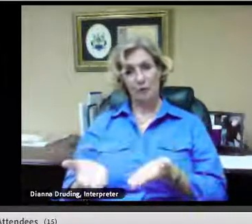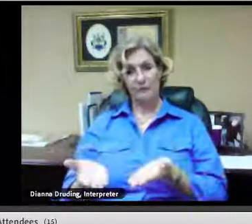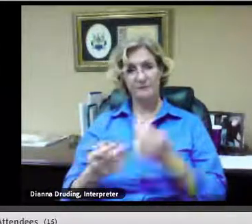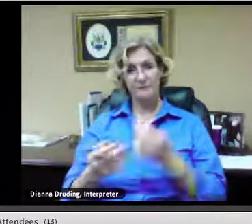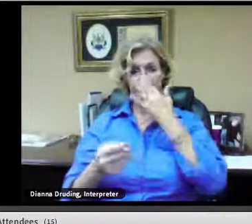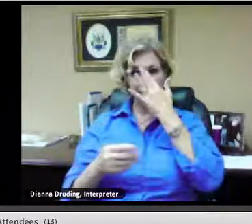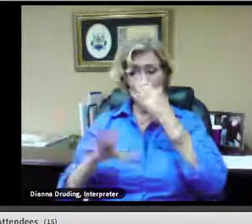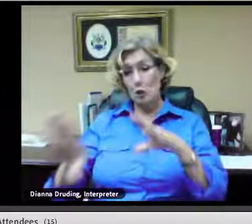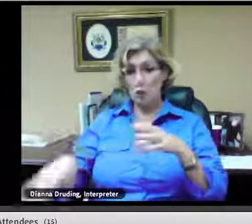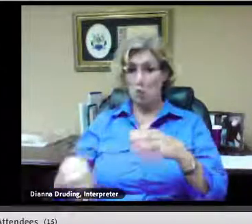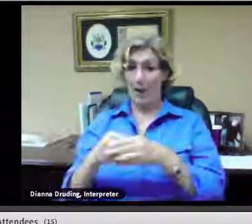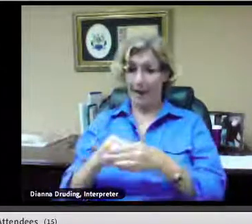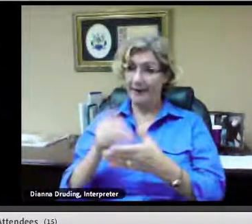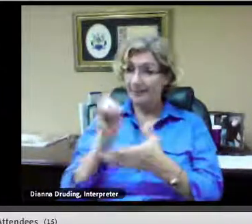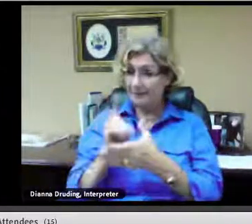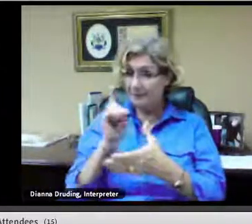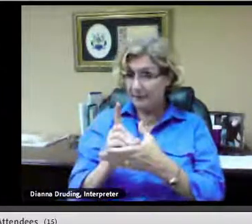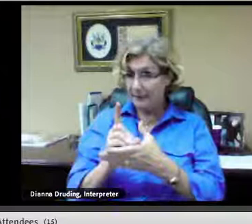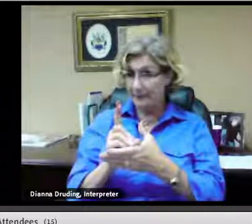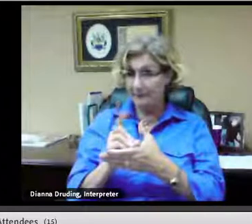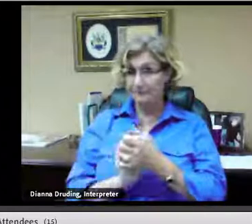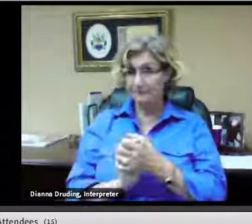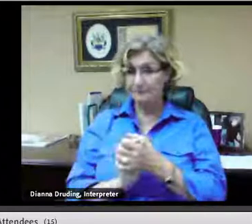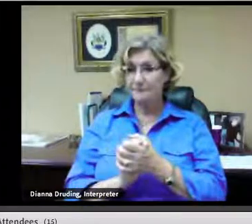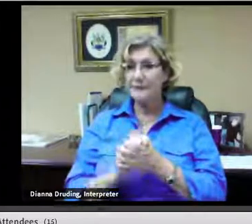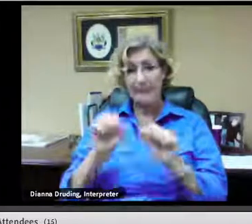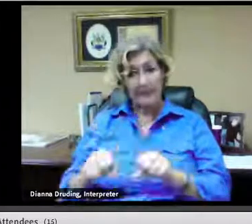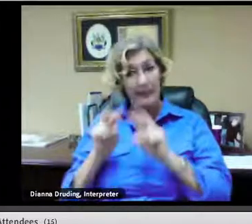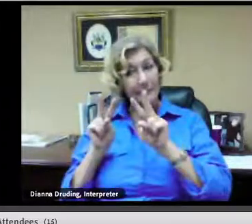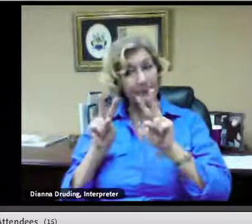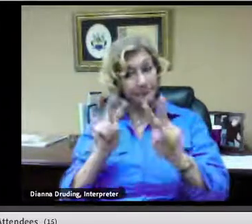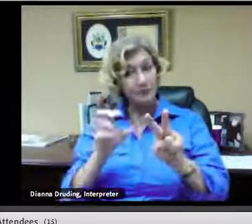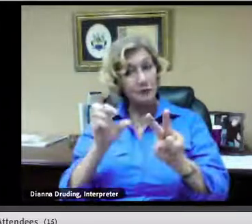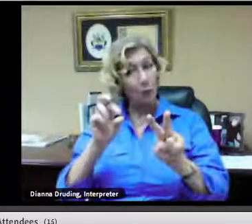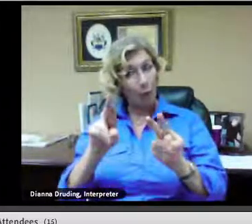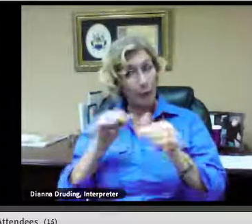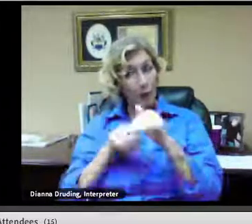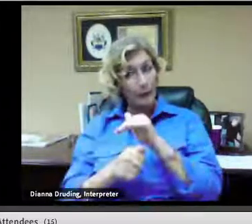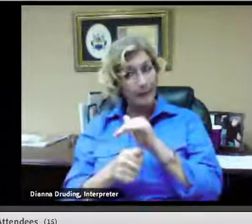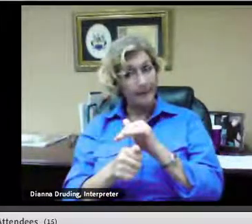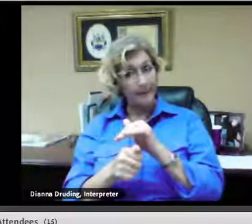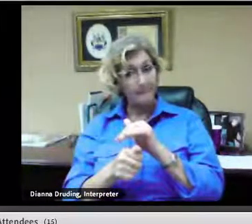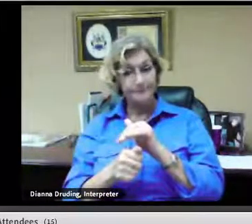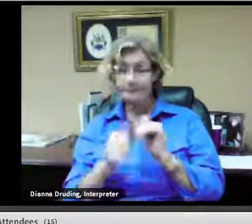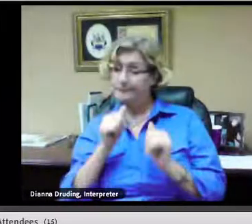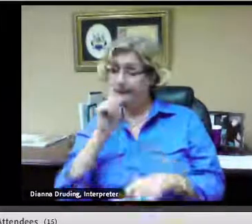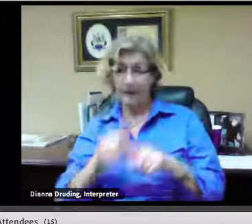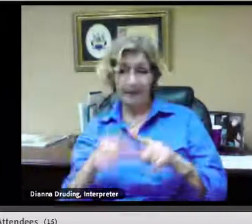and note that that can be visible, or it can be hidden. We can't always see a disability.